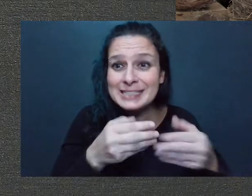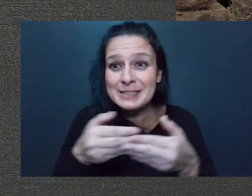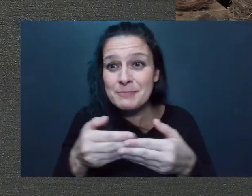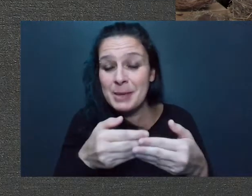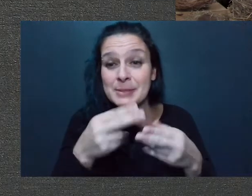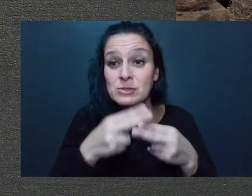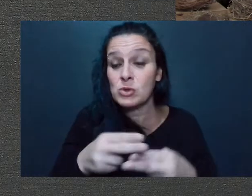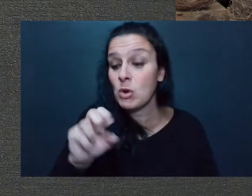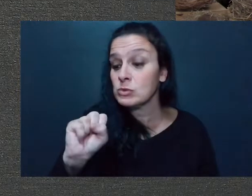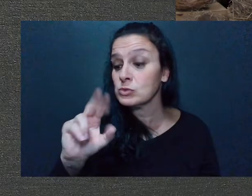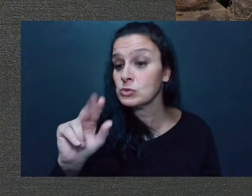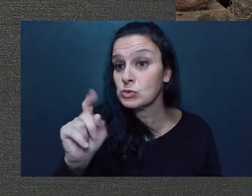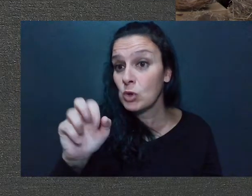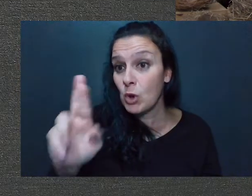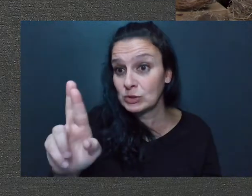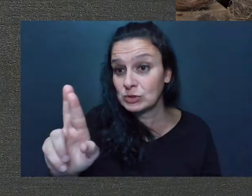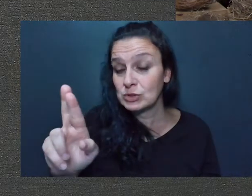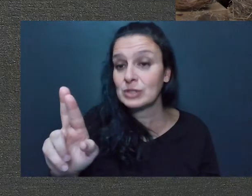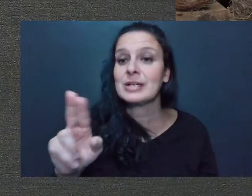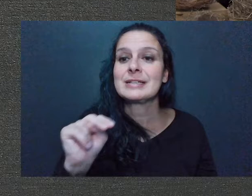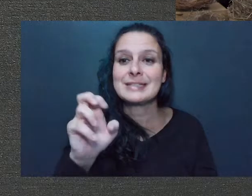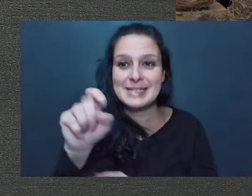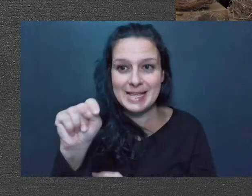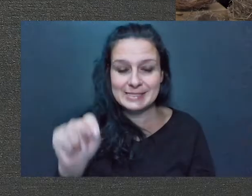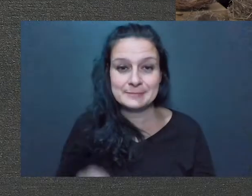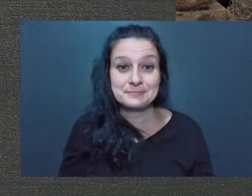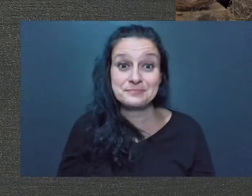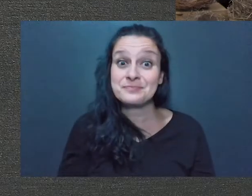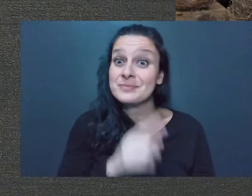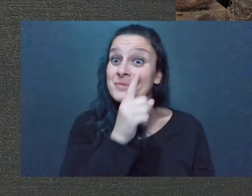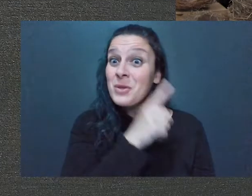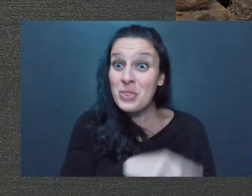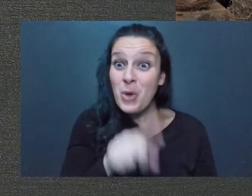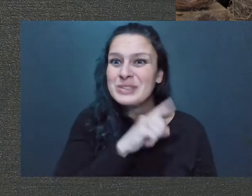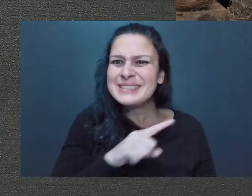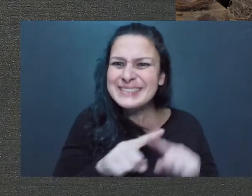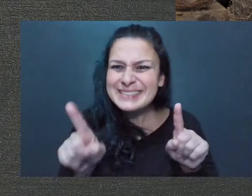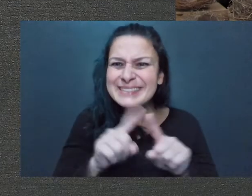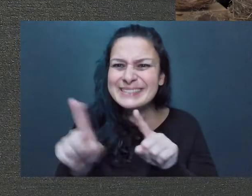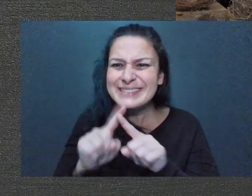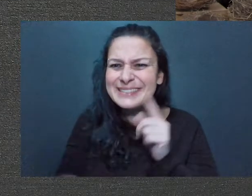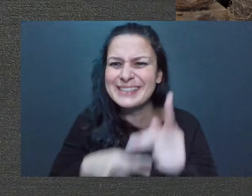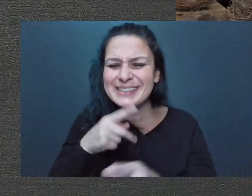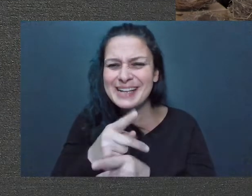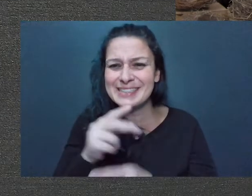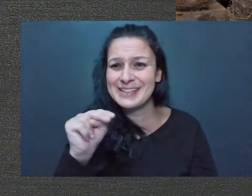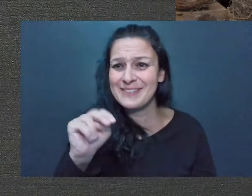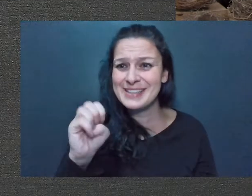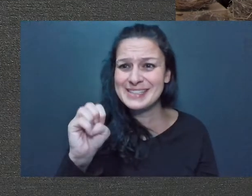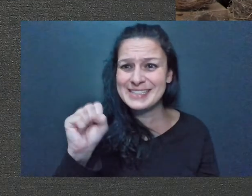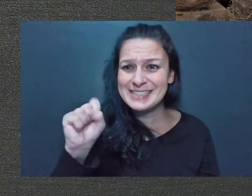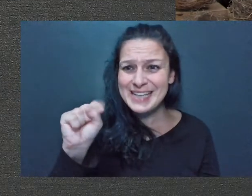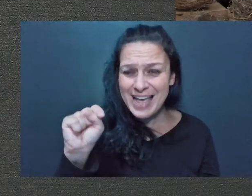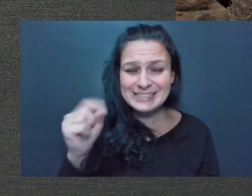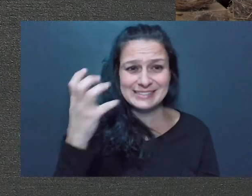That's a saucer nest. So those were all of the different kinds of nests.